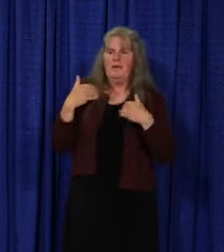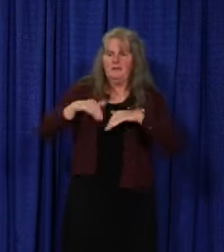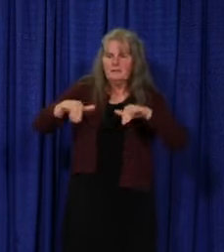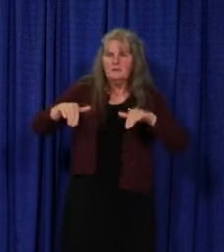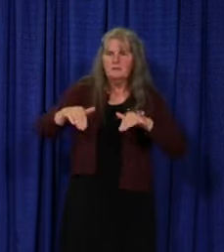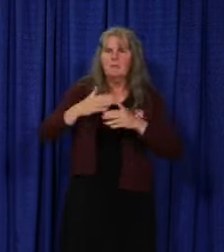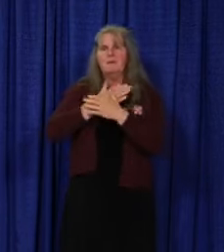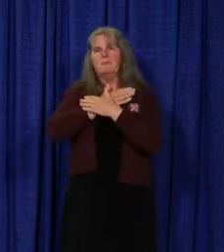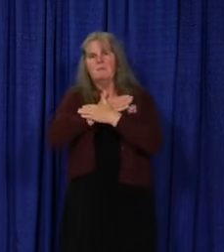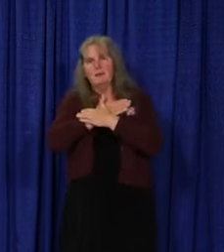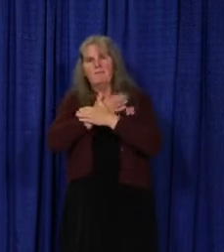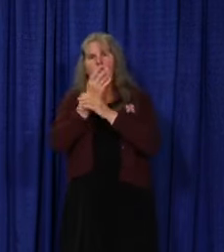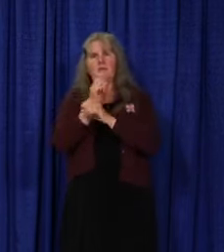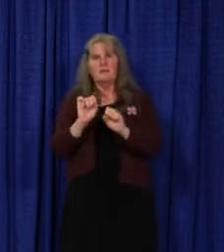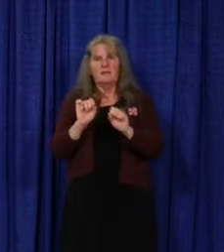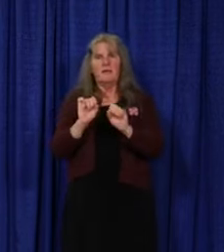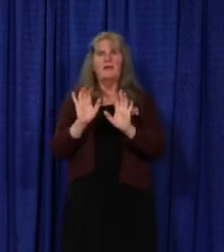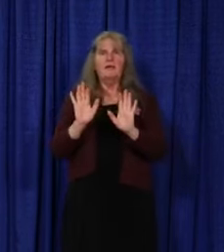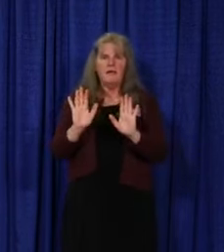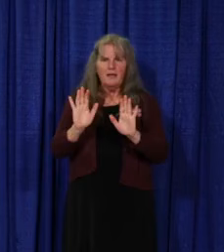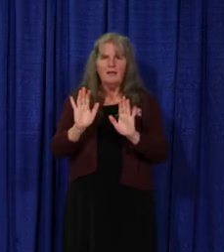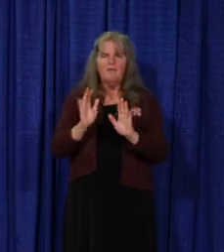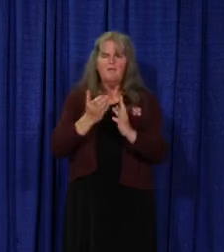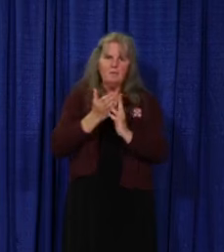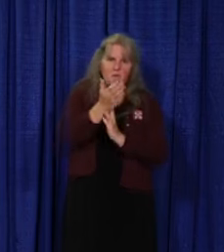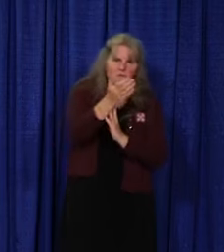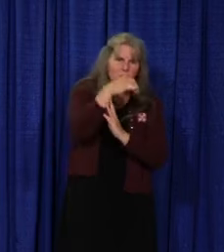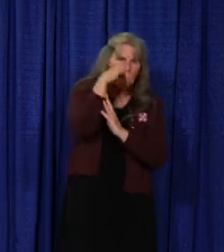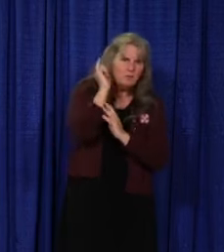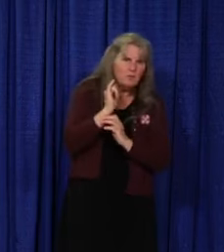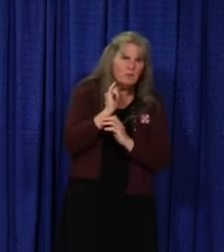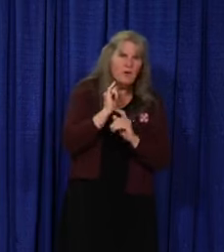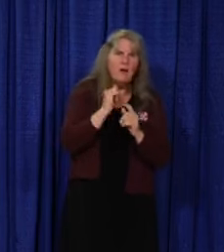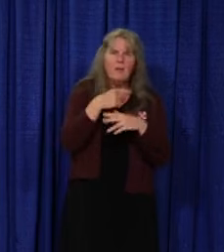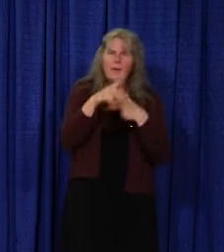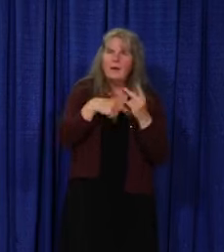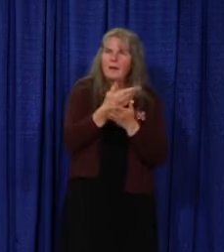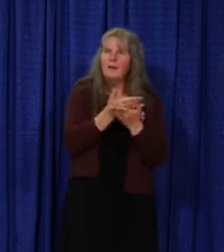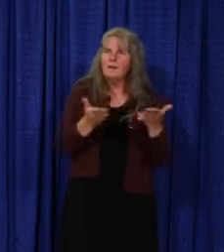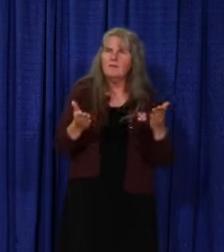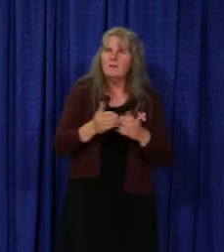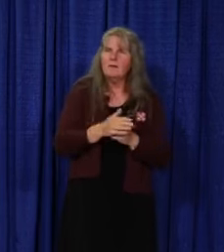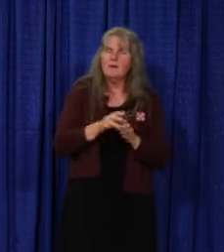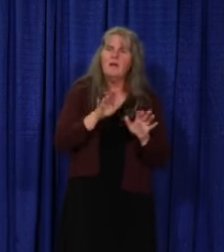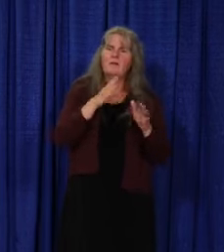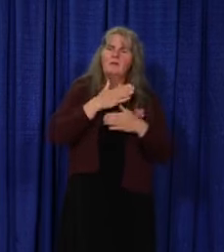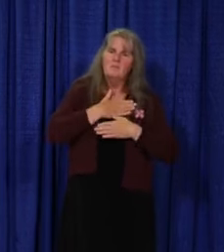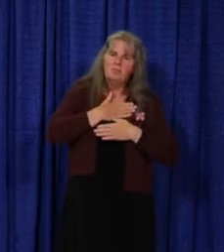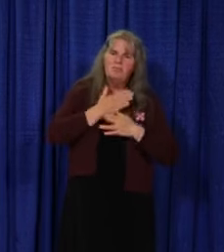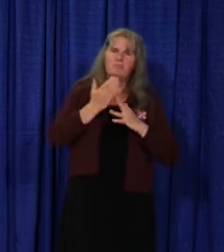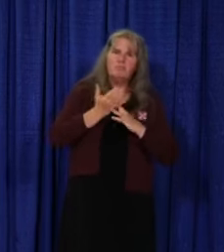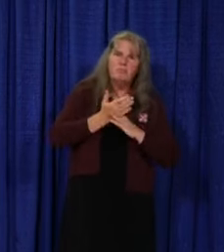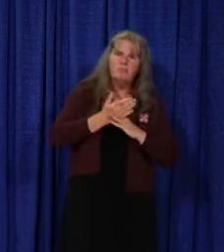rest so that they are safe and secure in completing their transit. These are the types of complaints and the follow-up